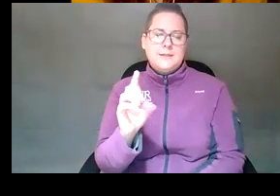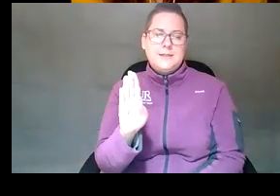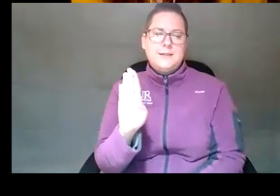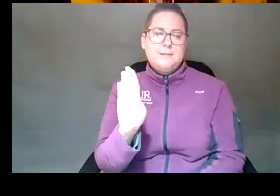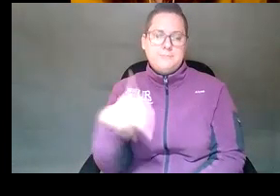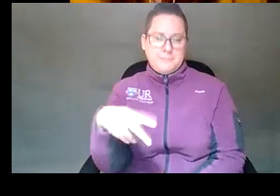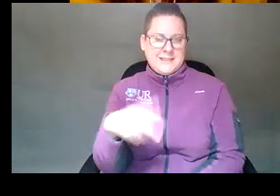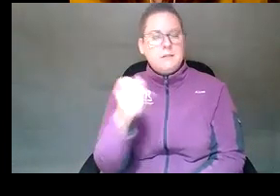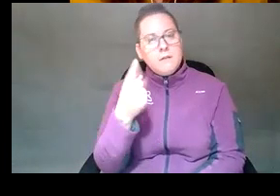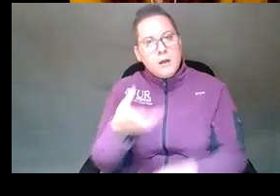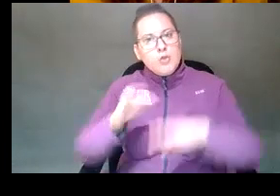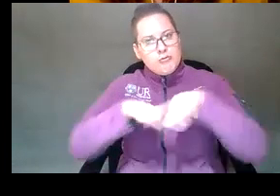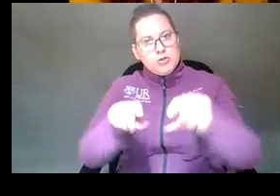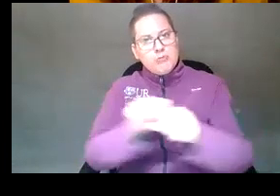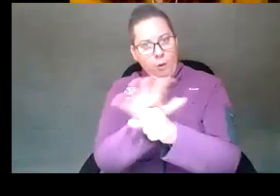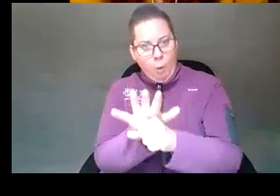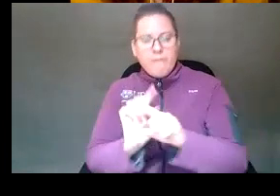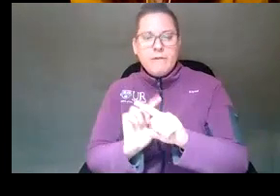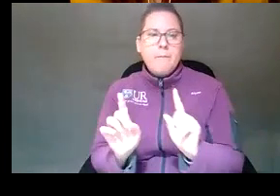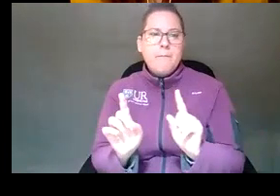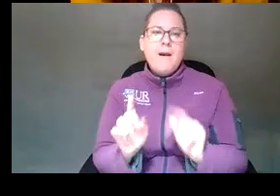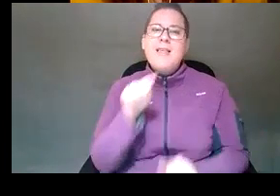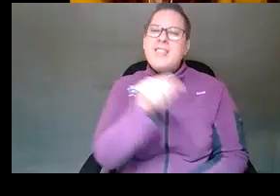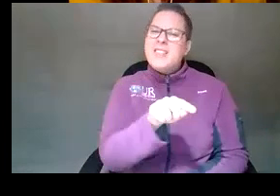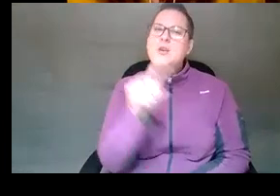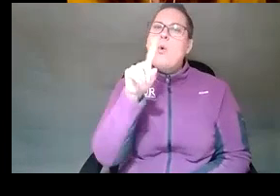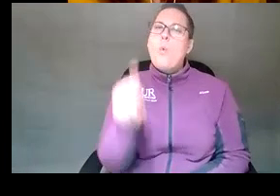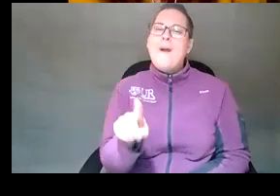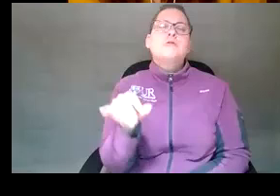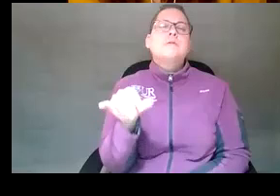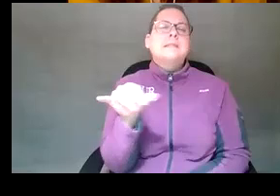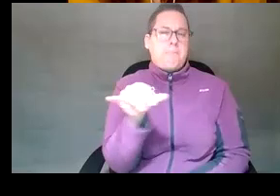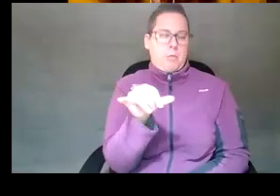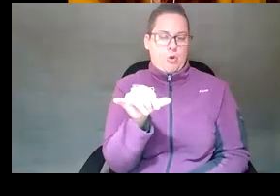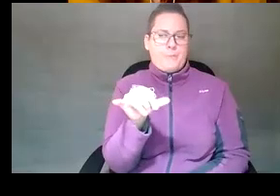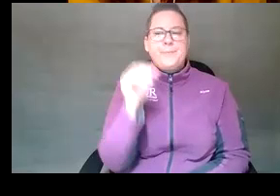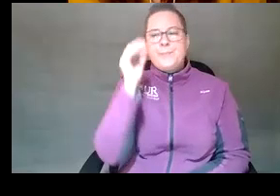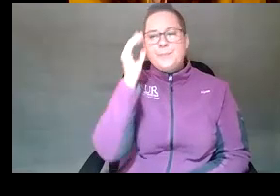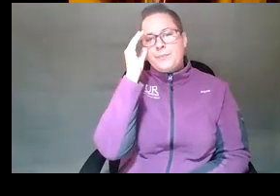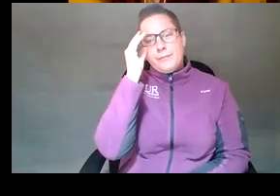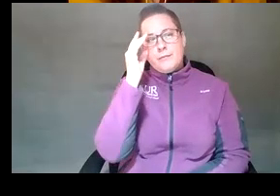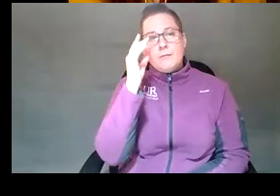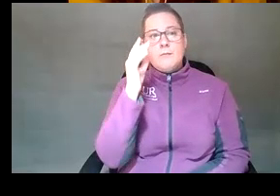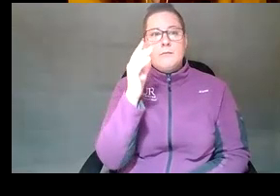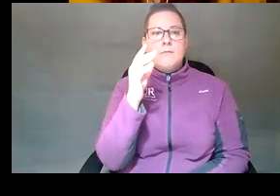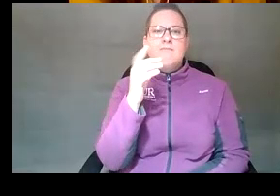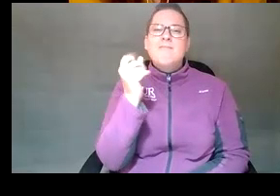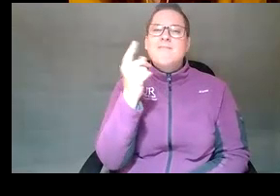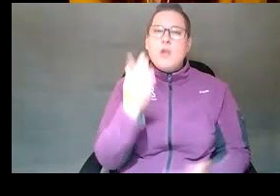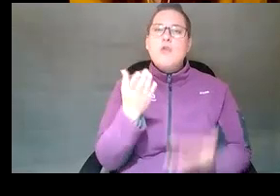covid but this was a similar question which is the that recommendation question so I would recommend